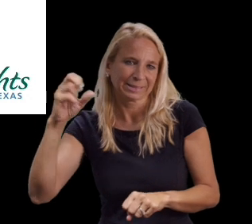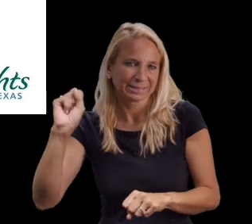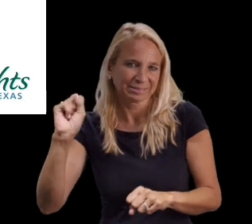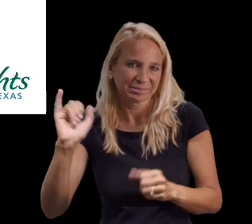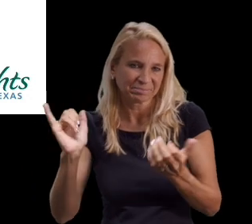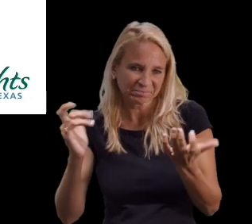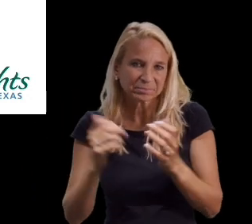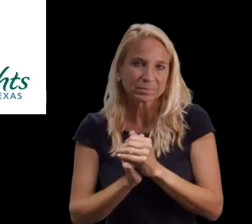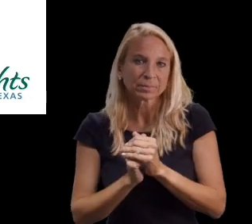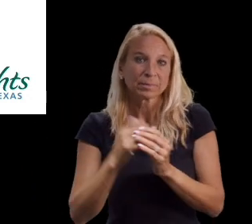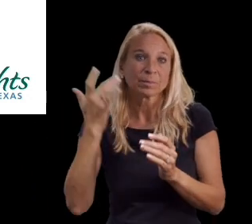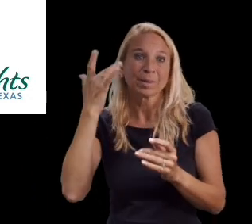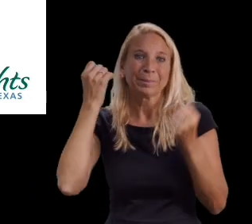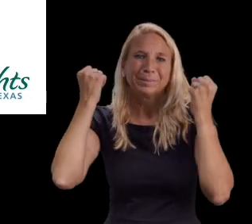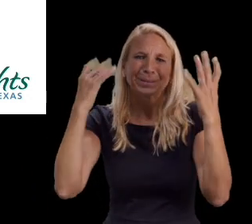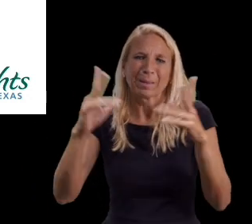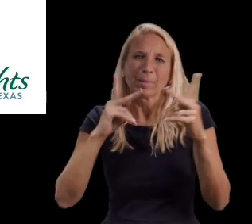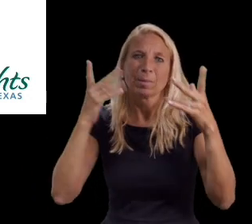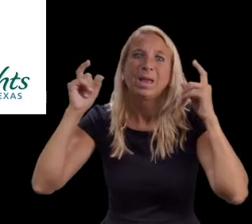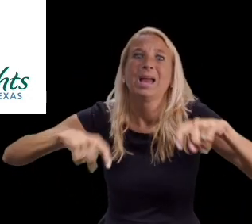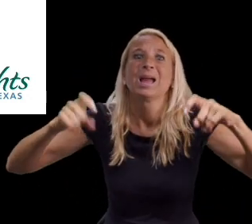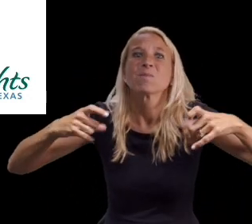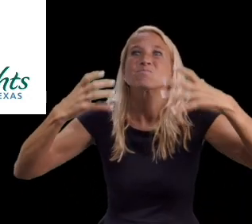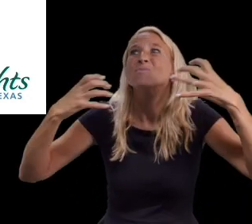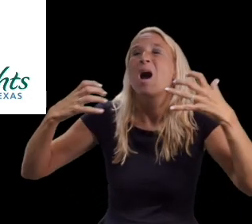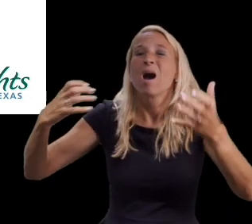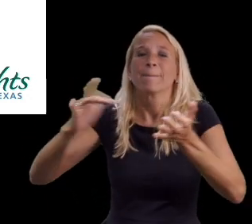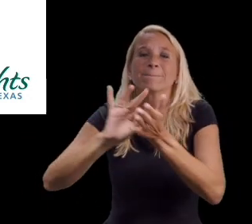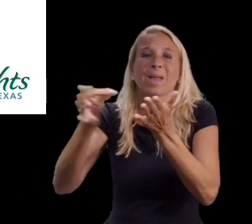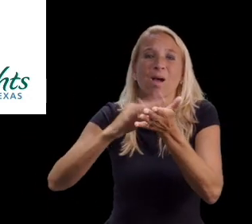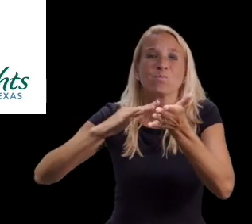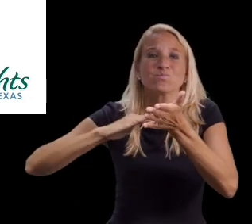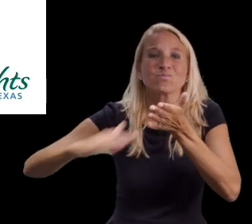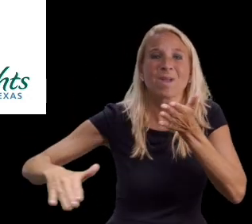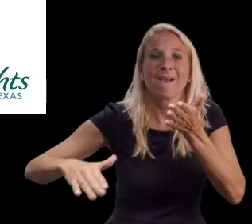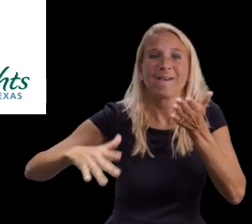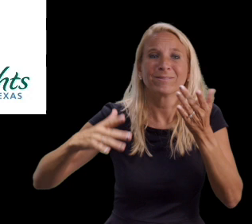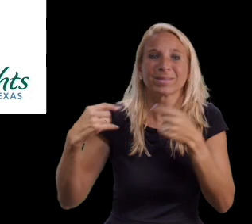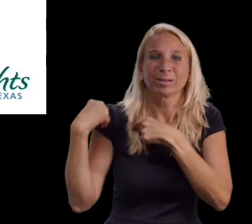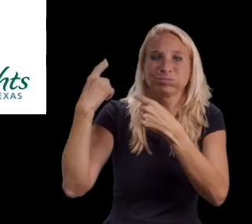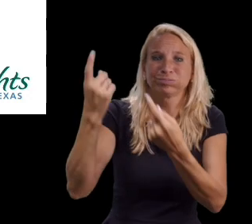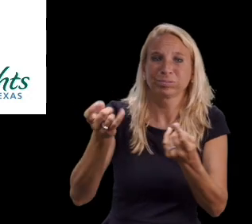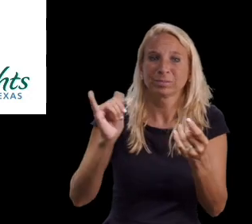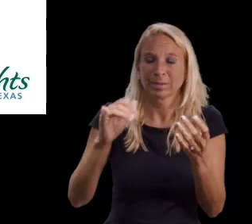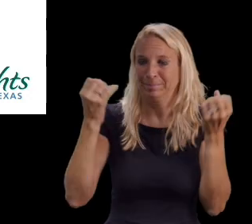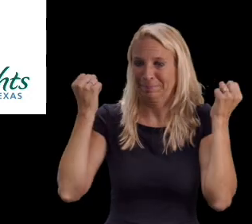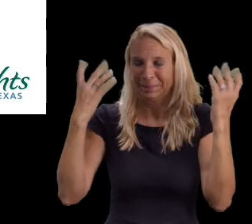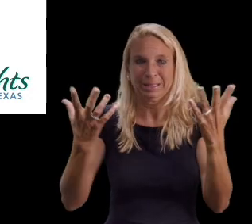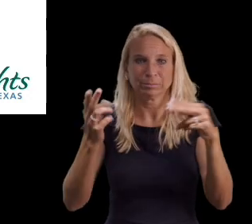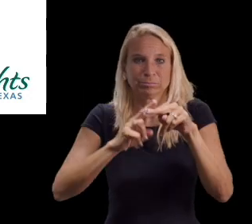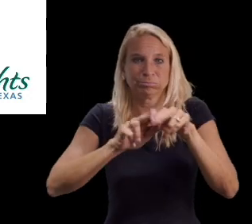Because of number of people wanting these services since it exceeds the number that can be served,